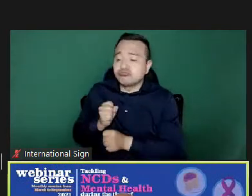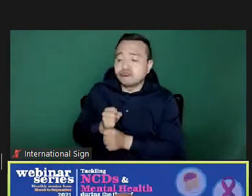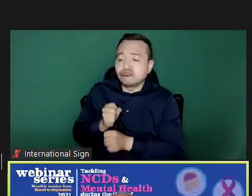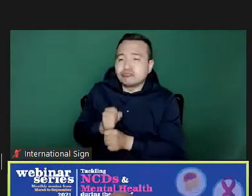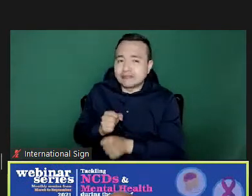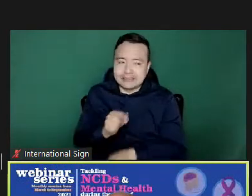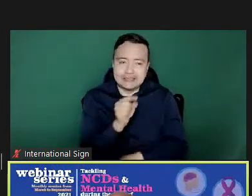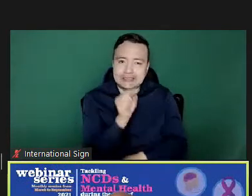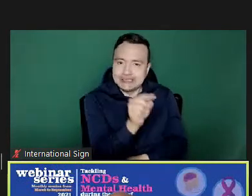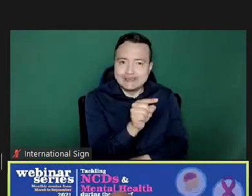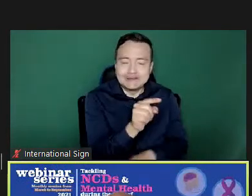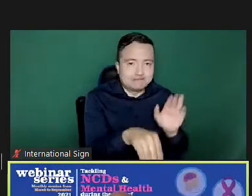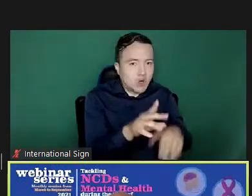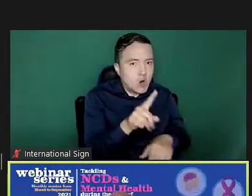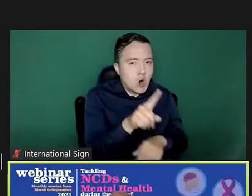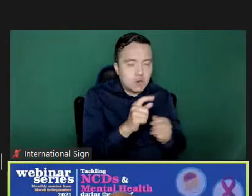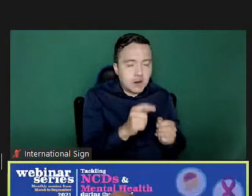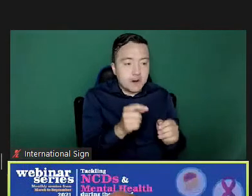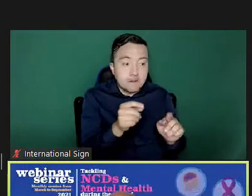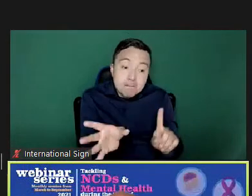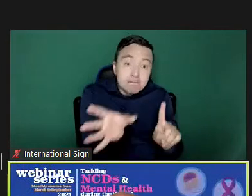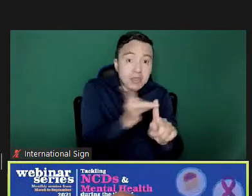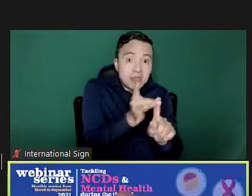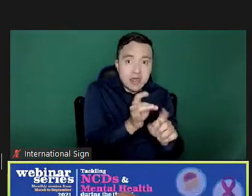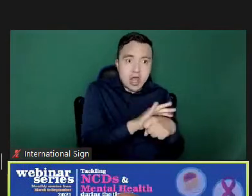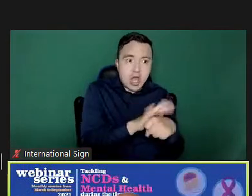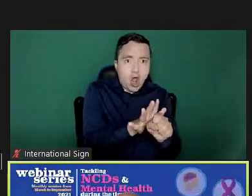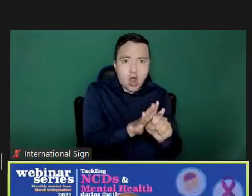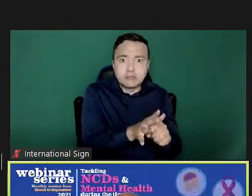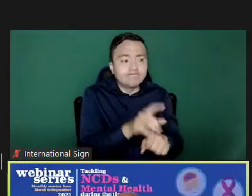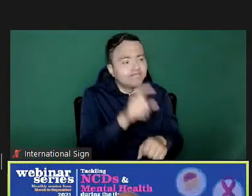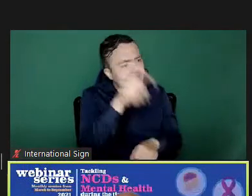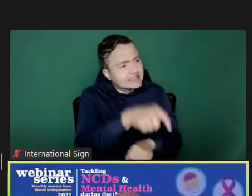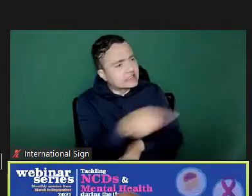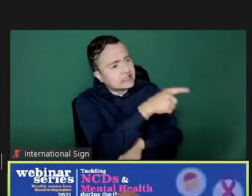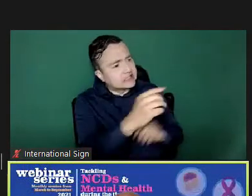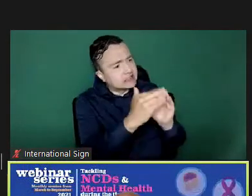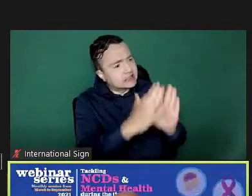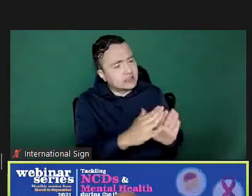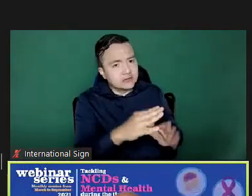So the interventions have to consider the causes of the causes, particularly the social determinants.